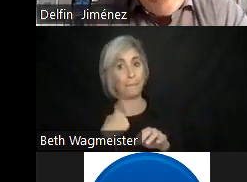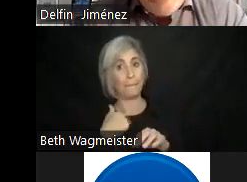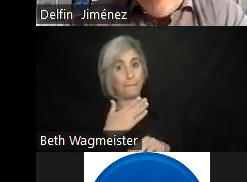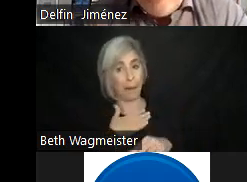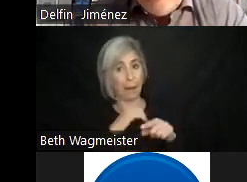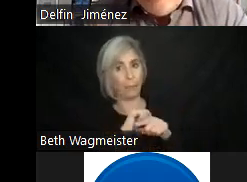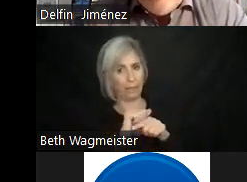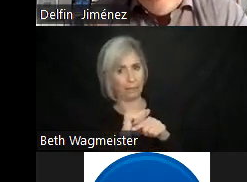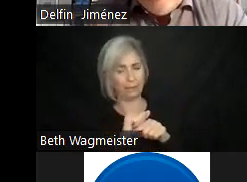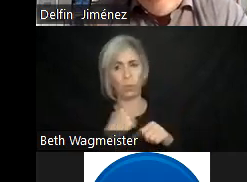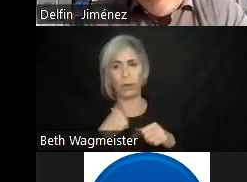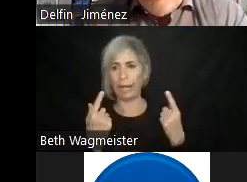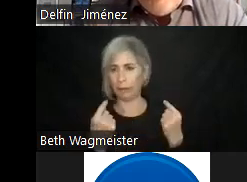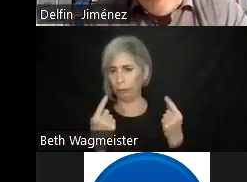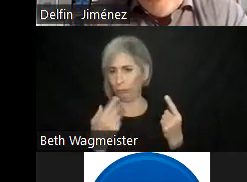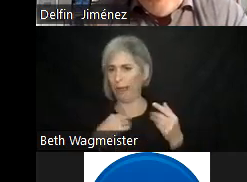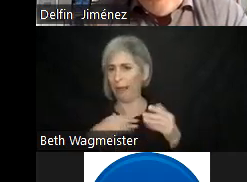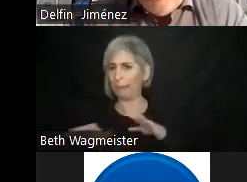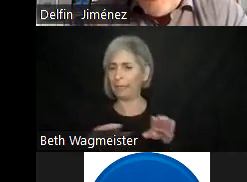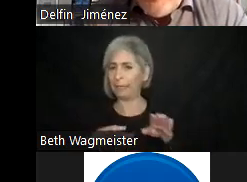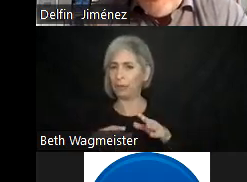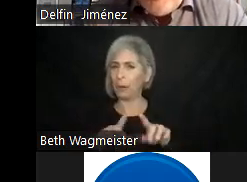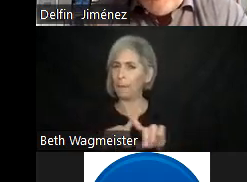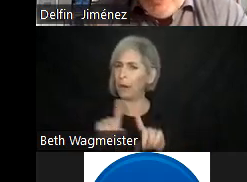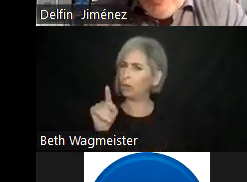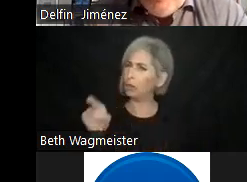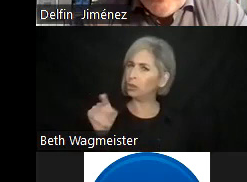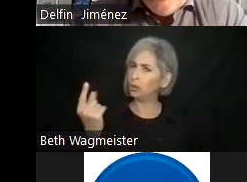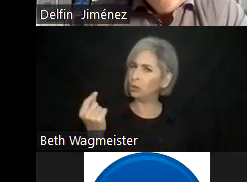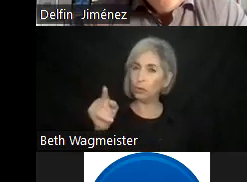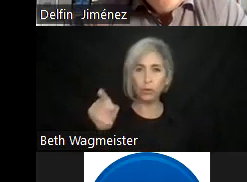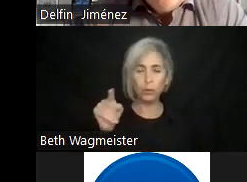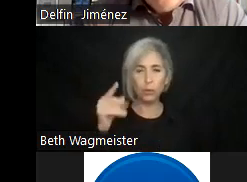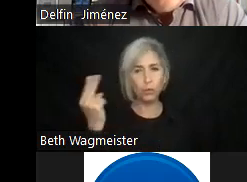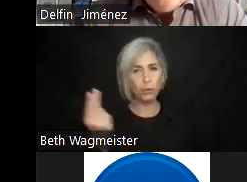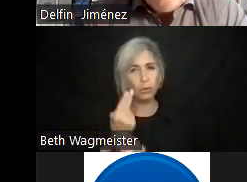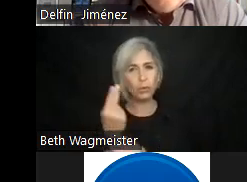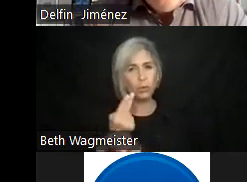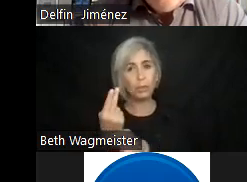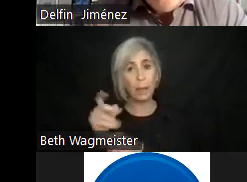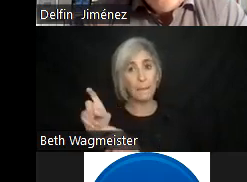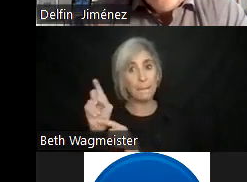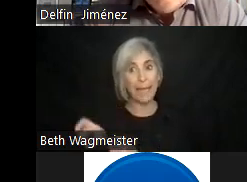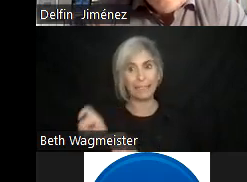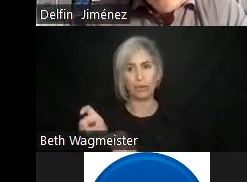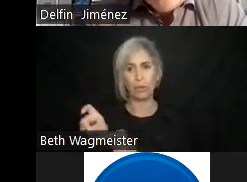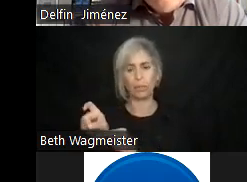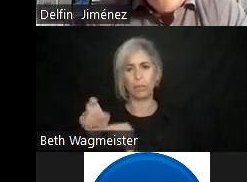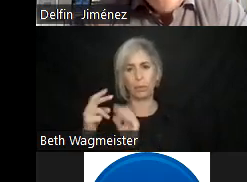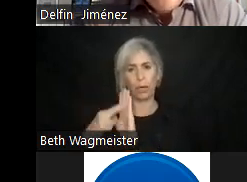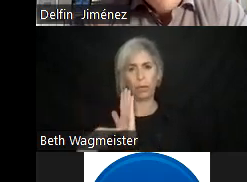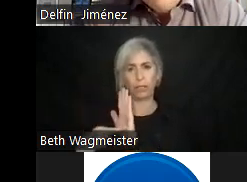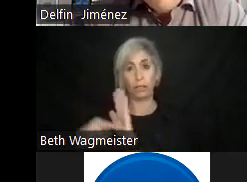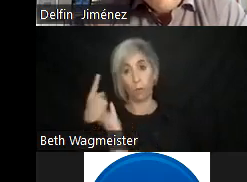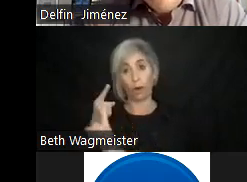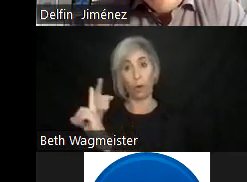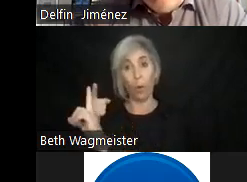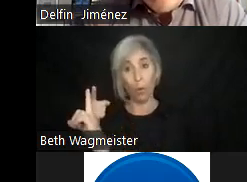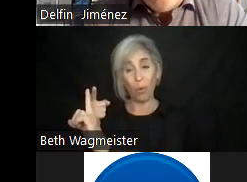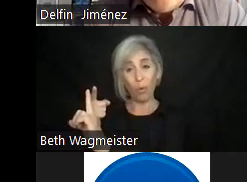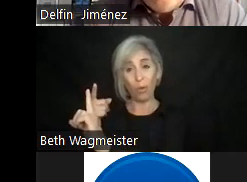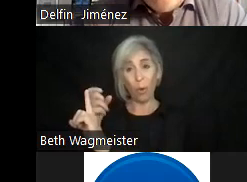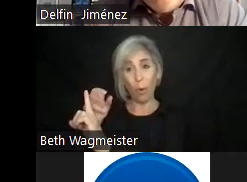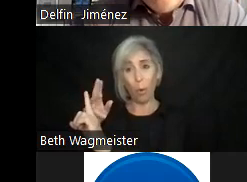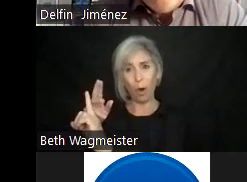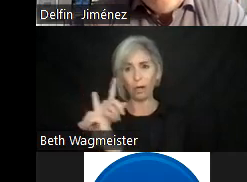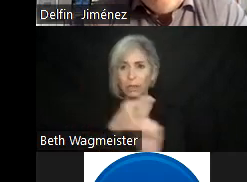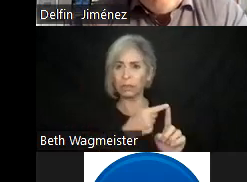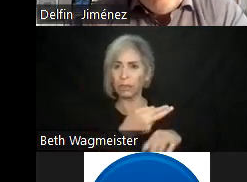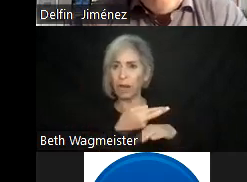And then do you use mandatory regulations as a goal or a reference to the beginning?